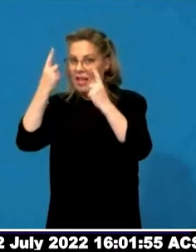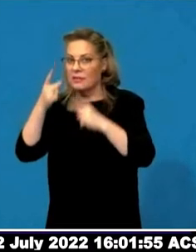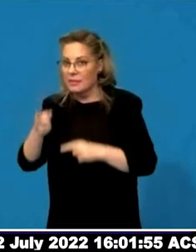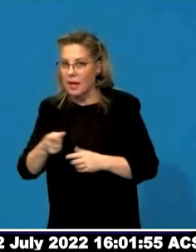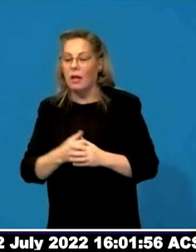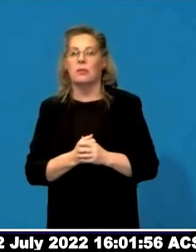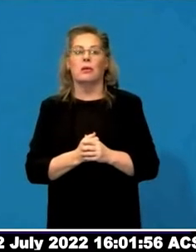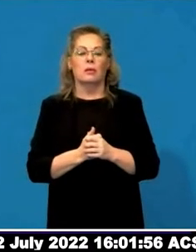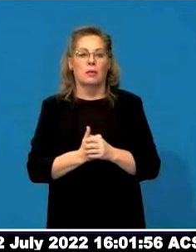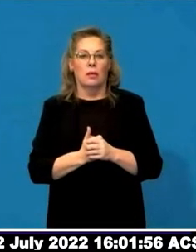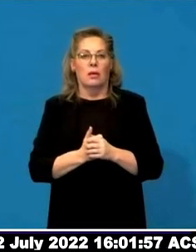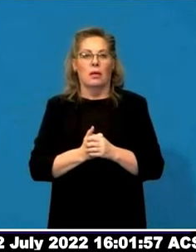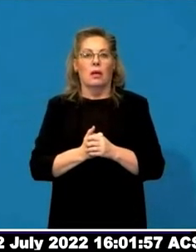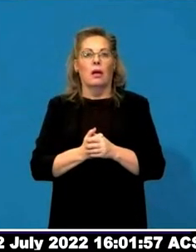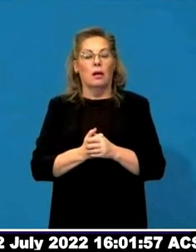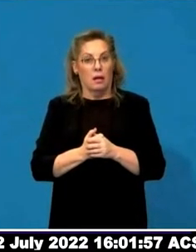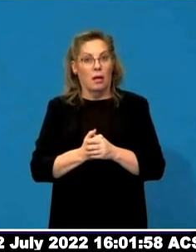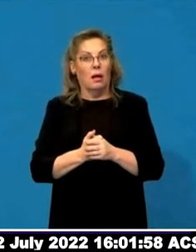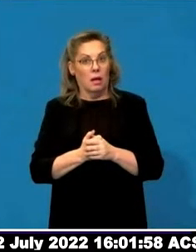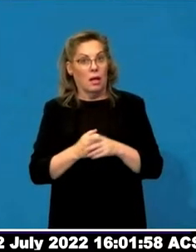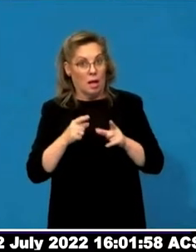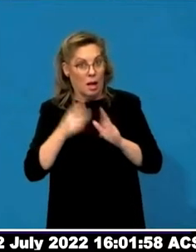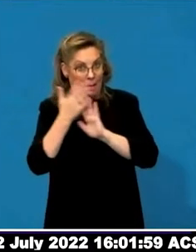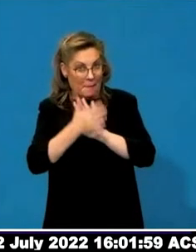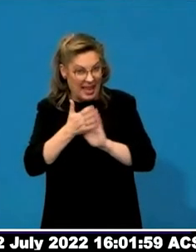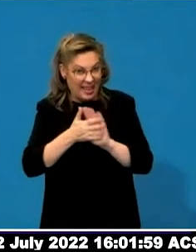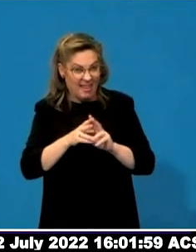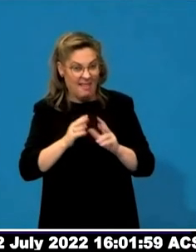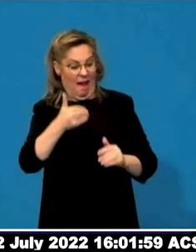to have been diagnosed with rheumatic heart disease. Yes.